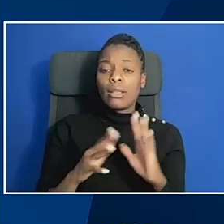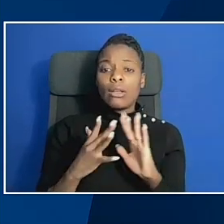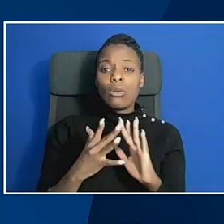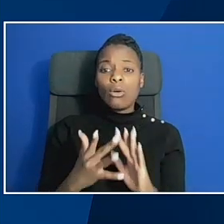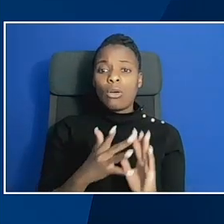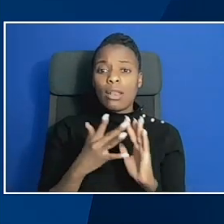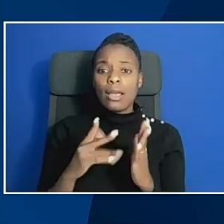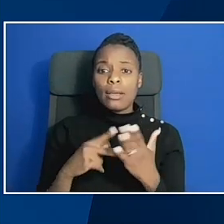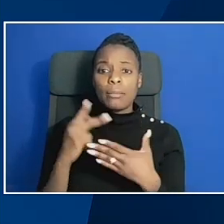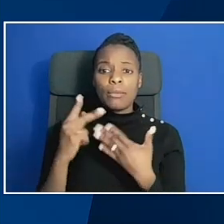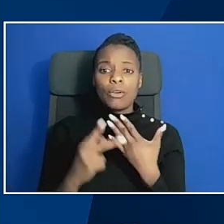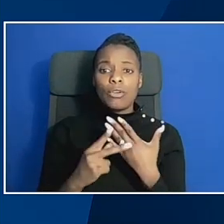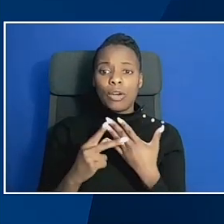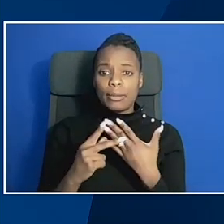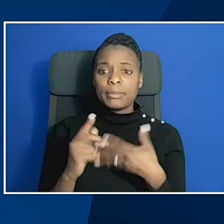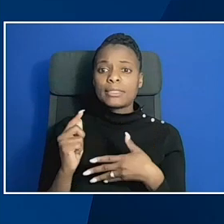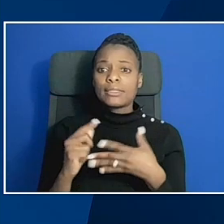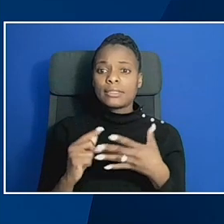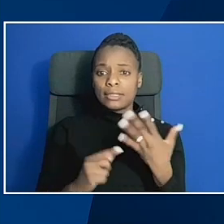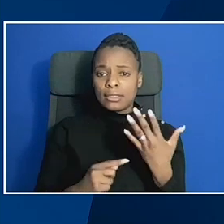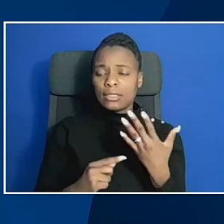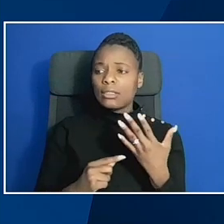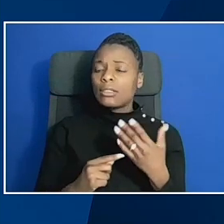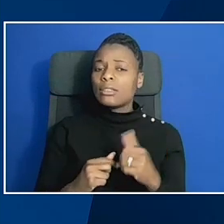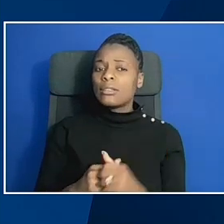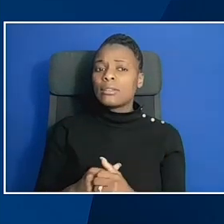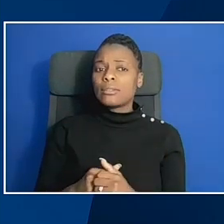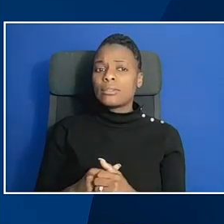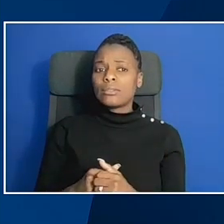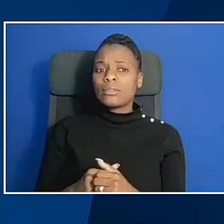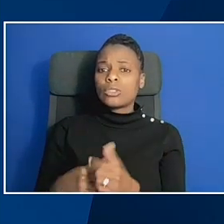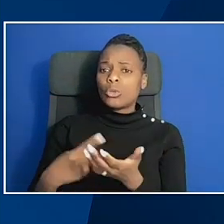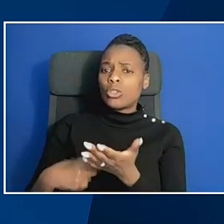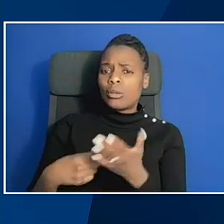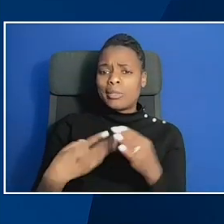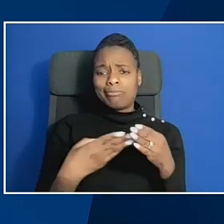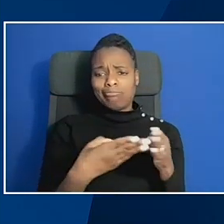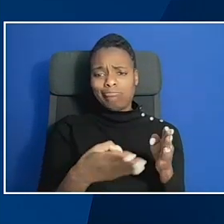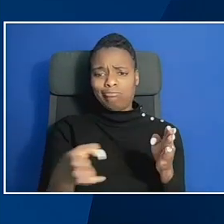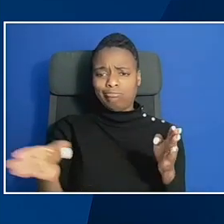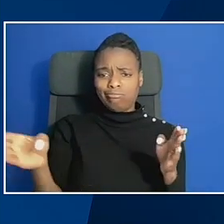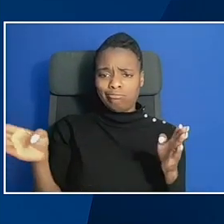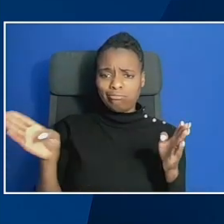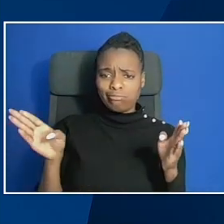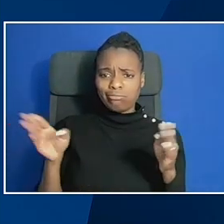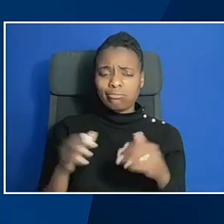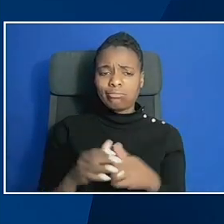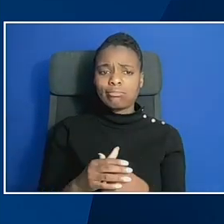And the kinds of things that we're talking about are very wide-ranging. Anything from like state requirements